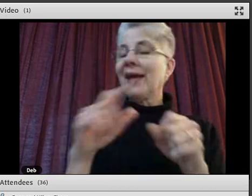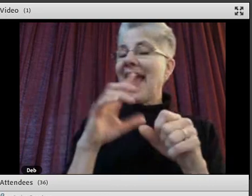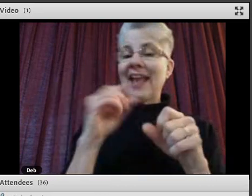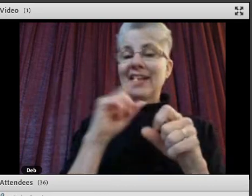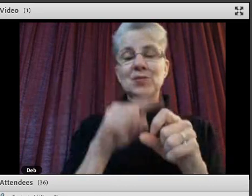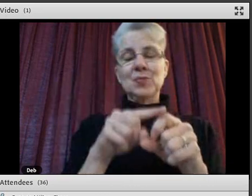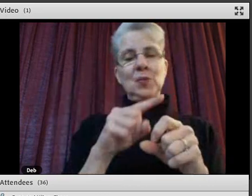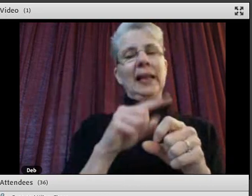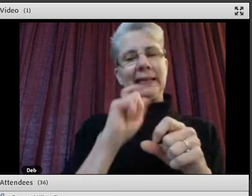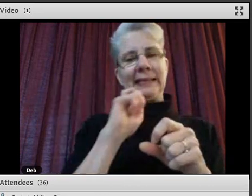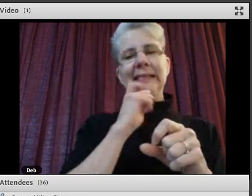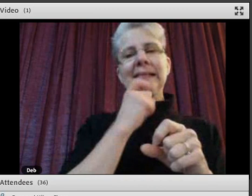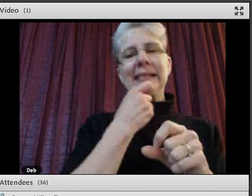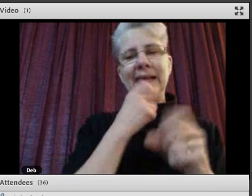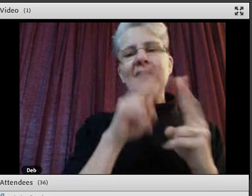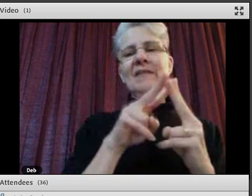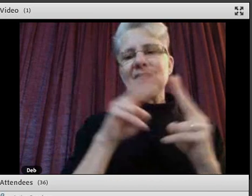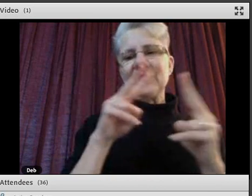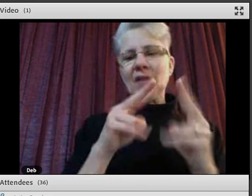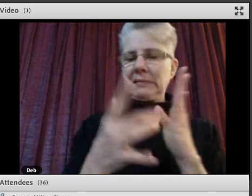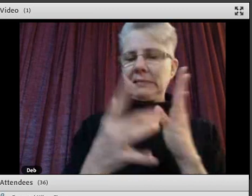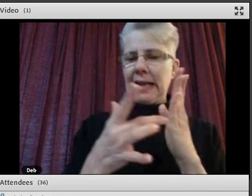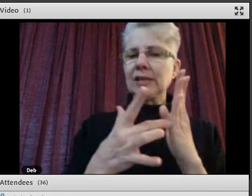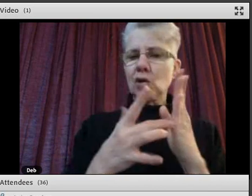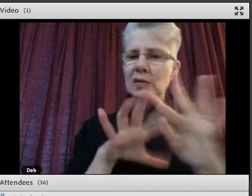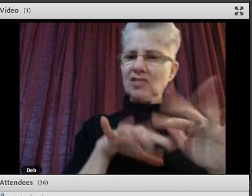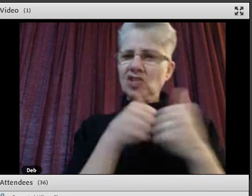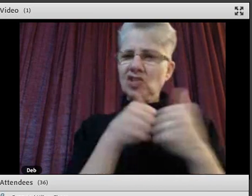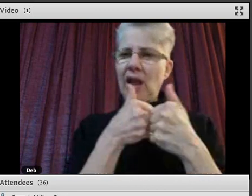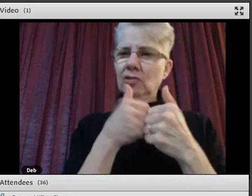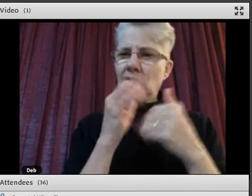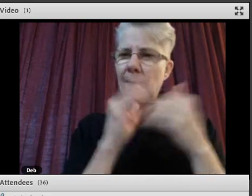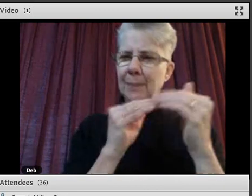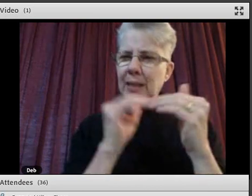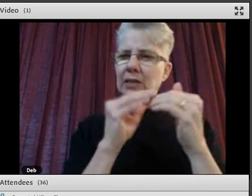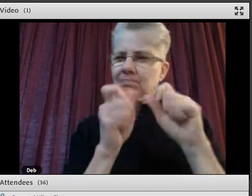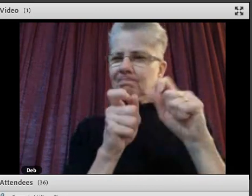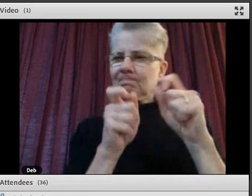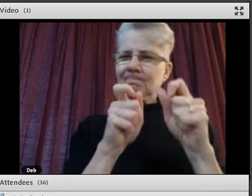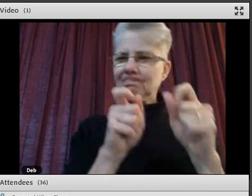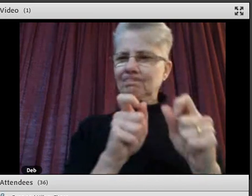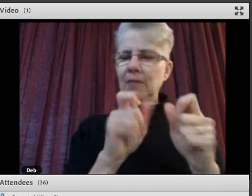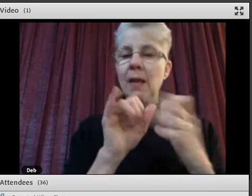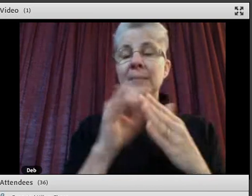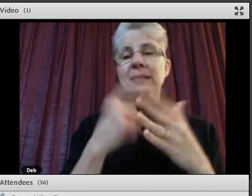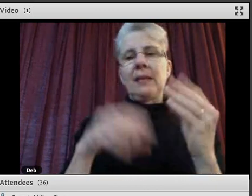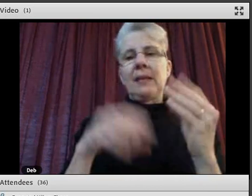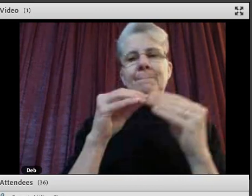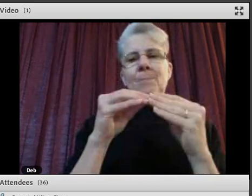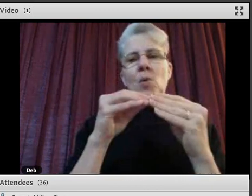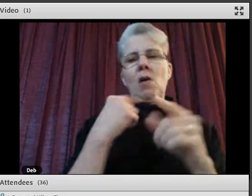And it's really neat, but it is a very technical and challenging build. This would be something more appropriate